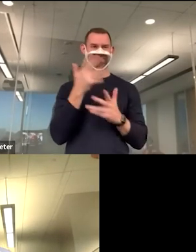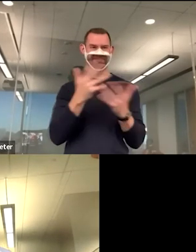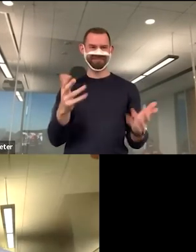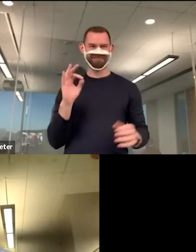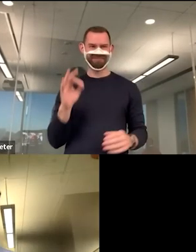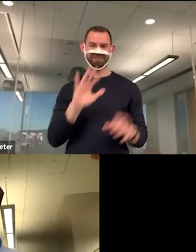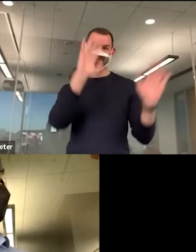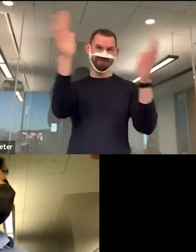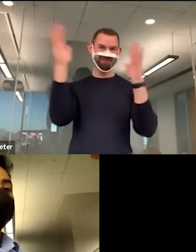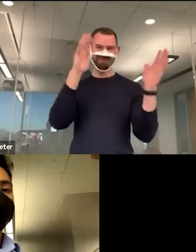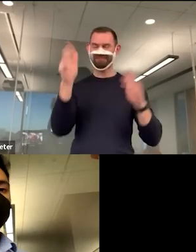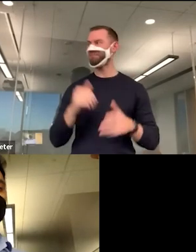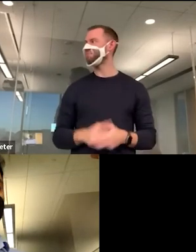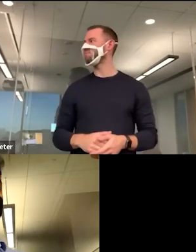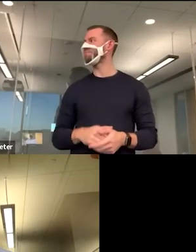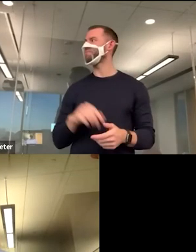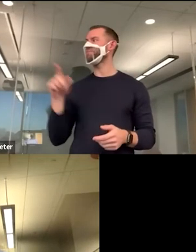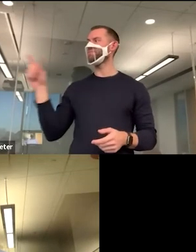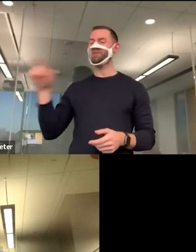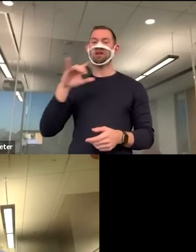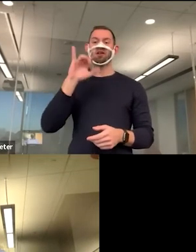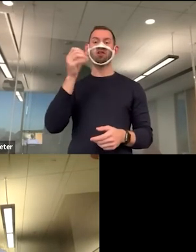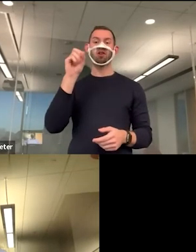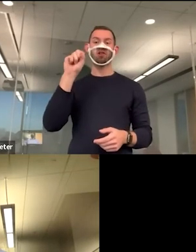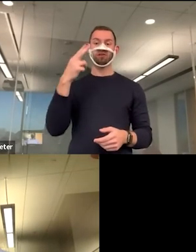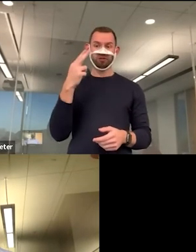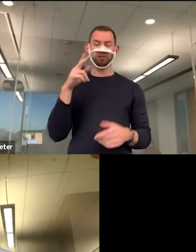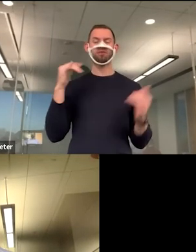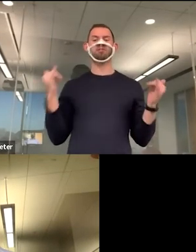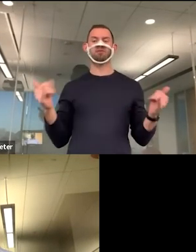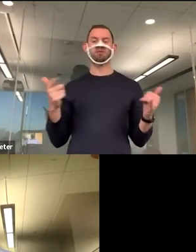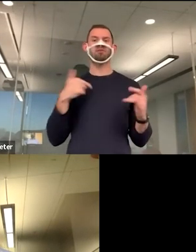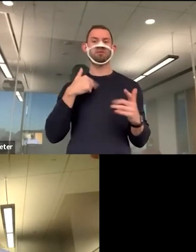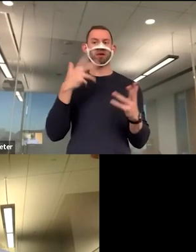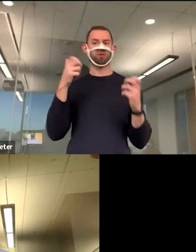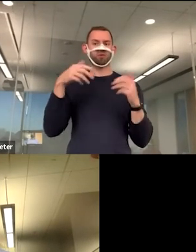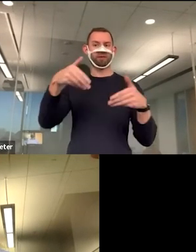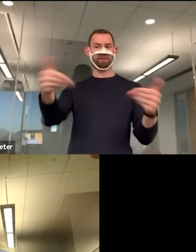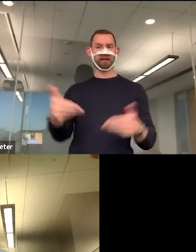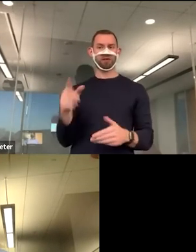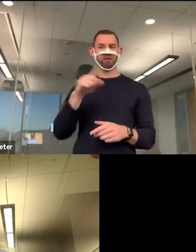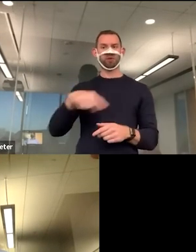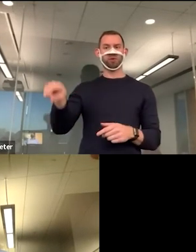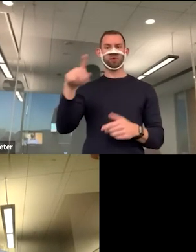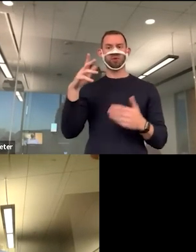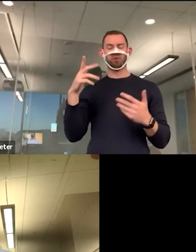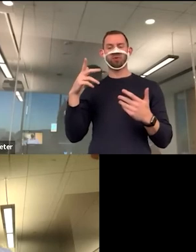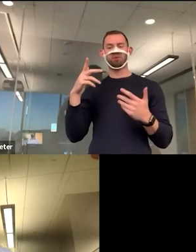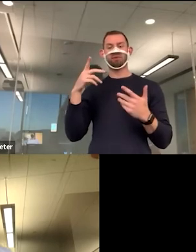so I will like to invite you all to our next event which is on the 4th of February it's called